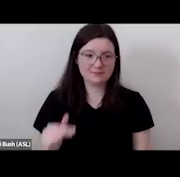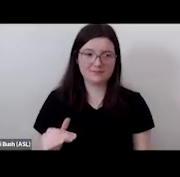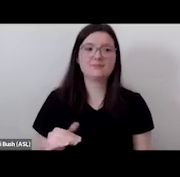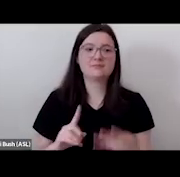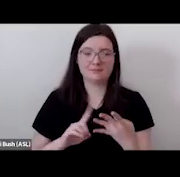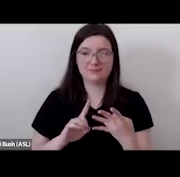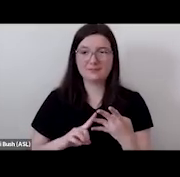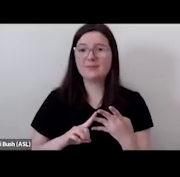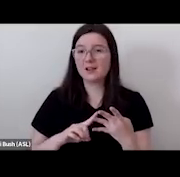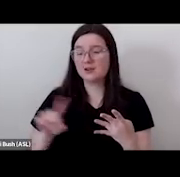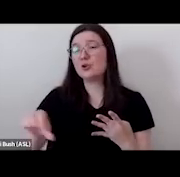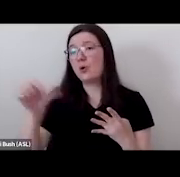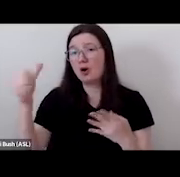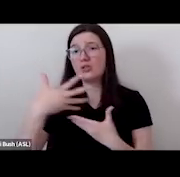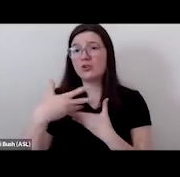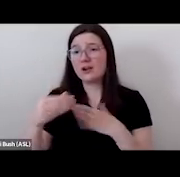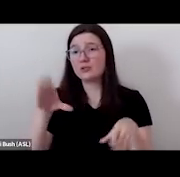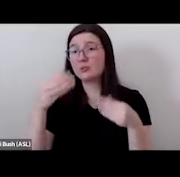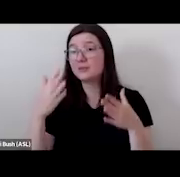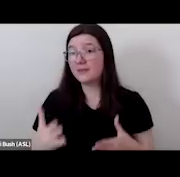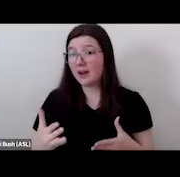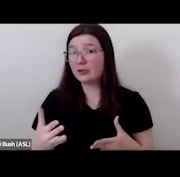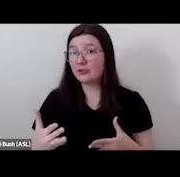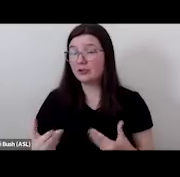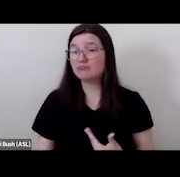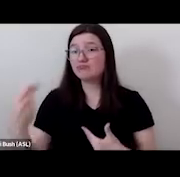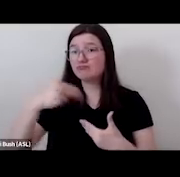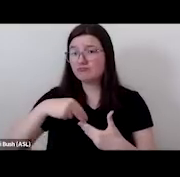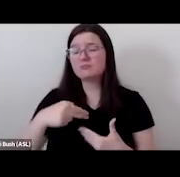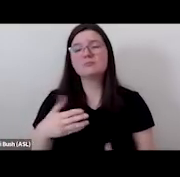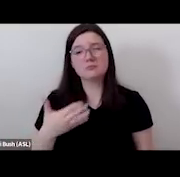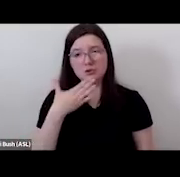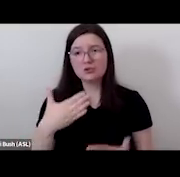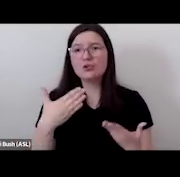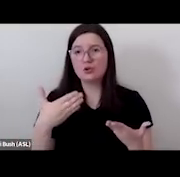way to collaborate. I like the question of would